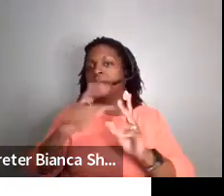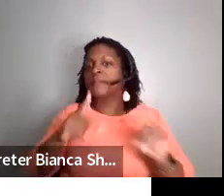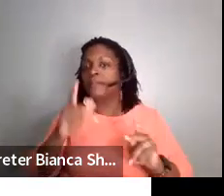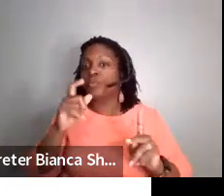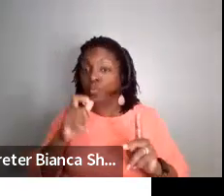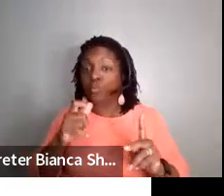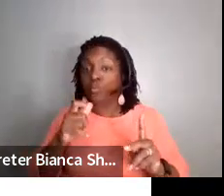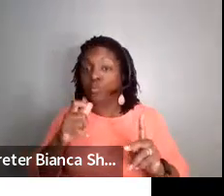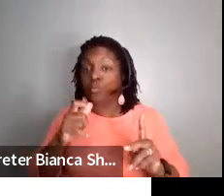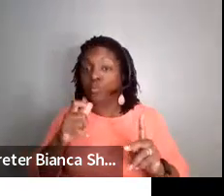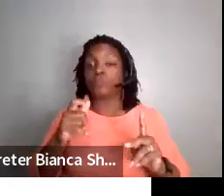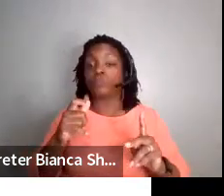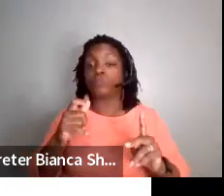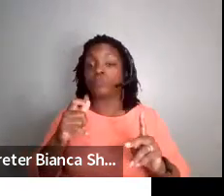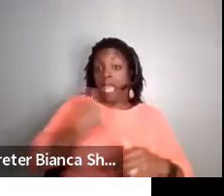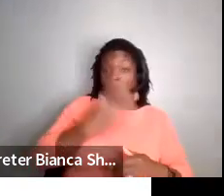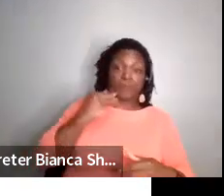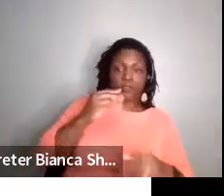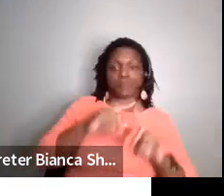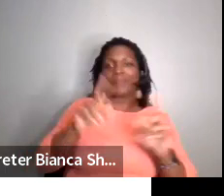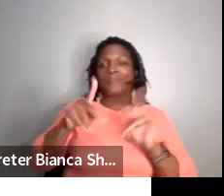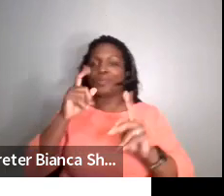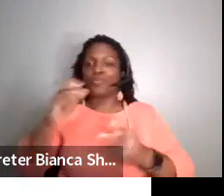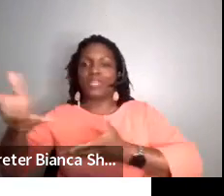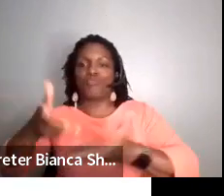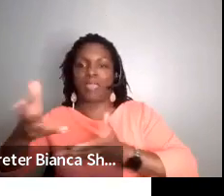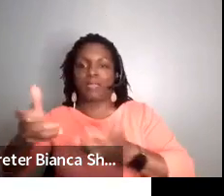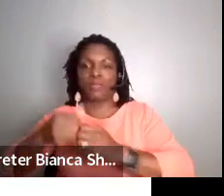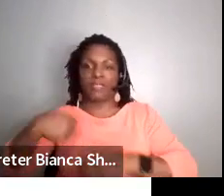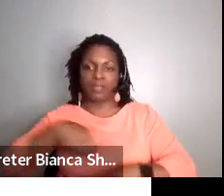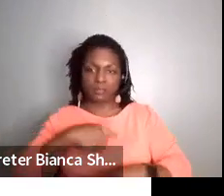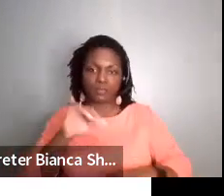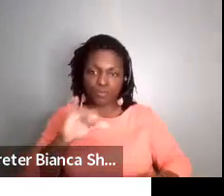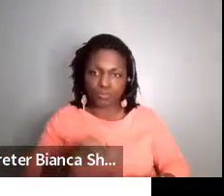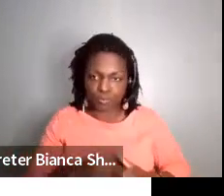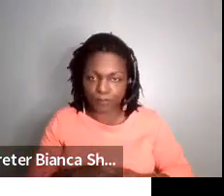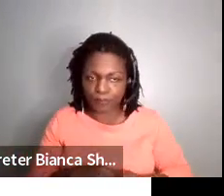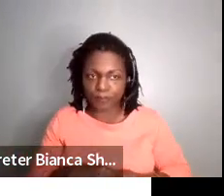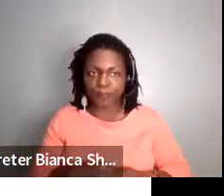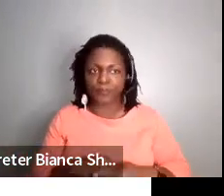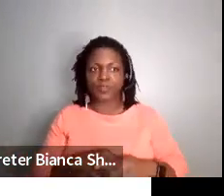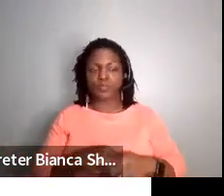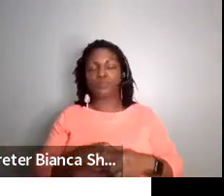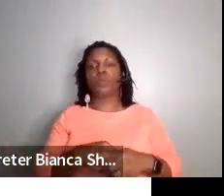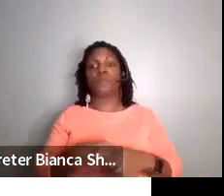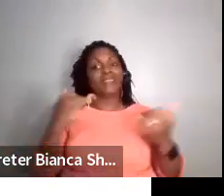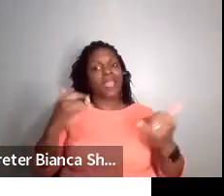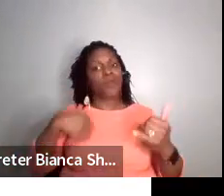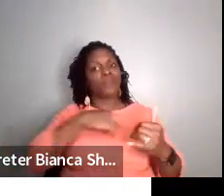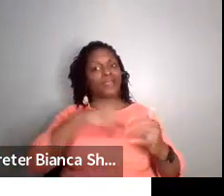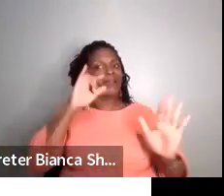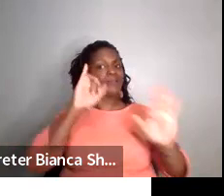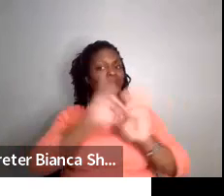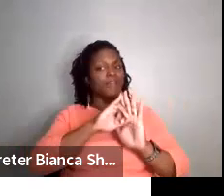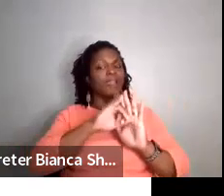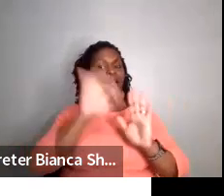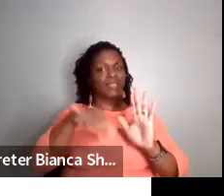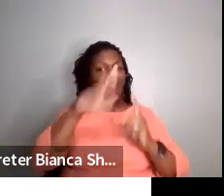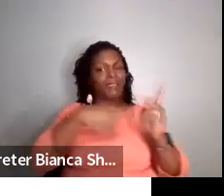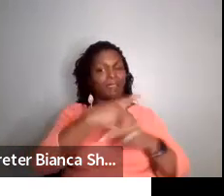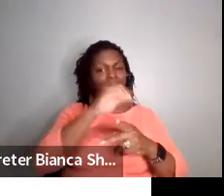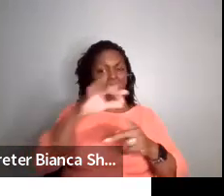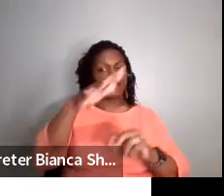Okay. So once you identify these environments, become aware of these environments, they begins the process of reaching out.